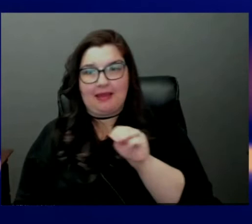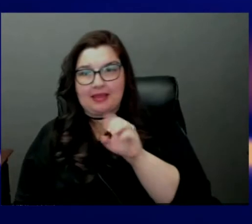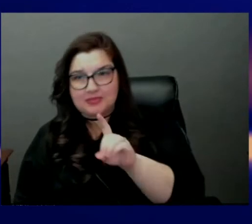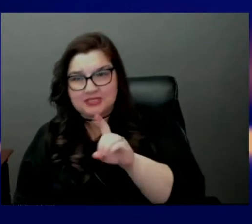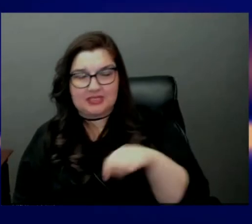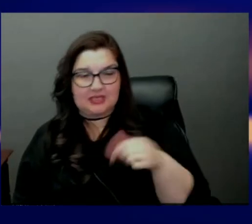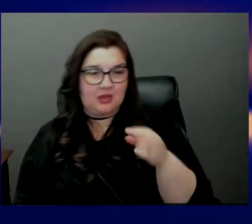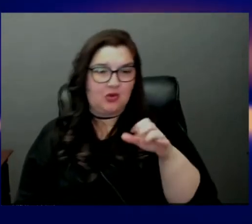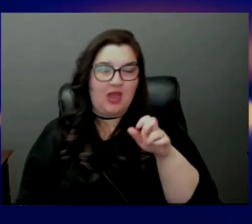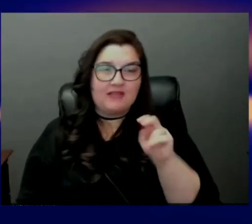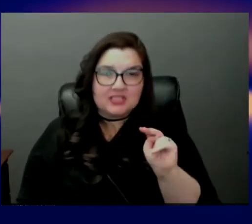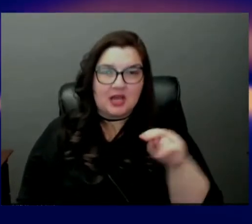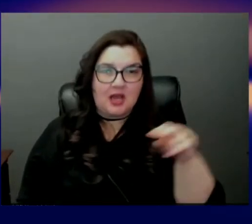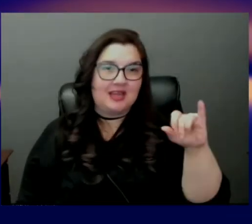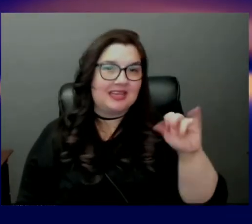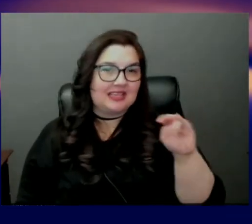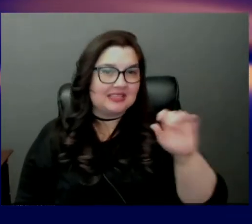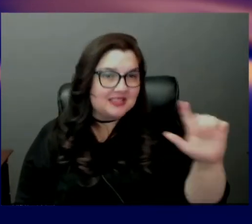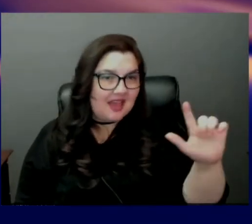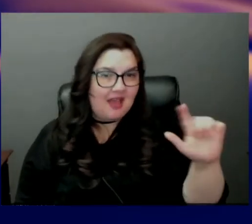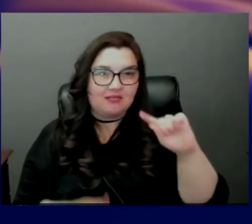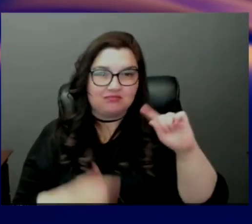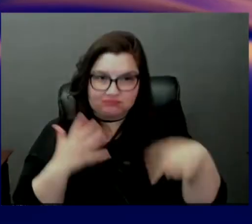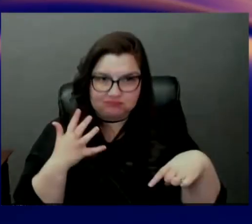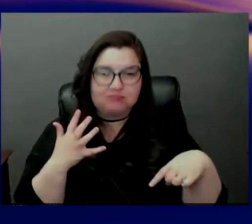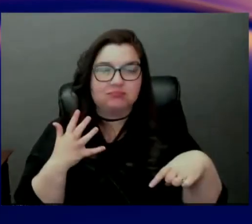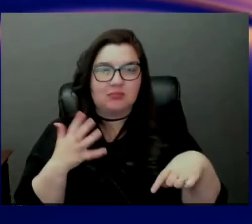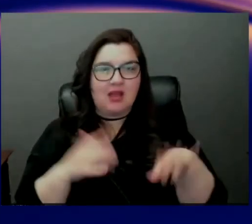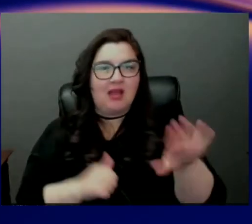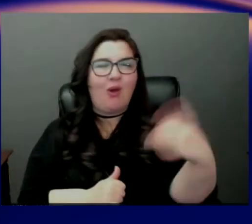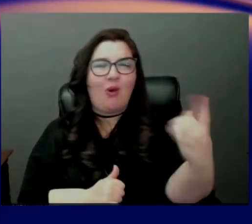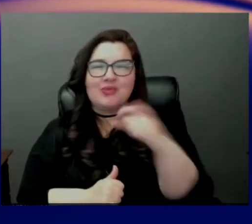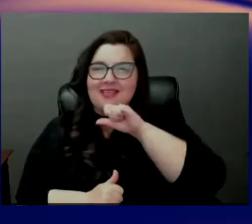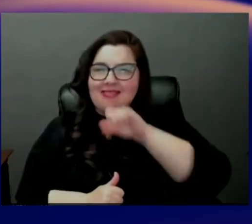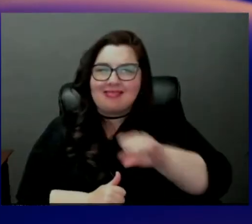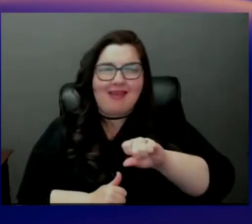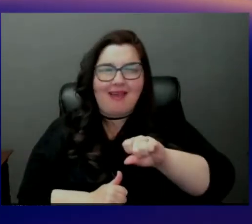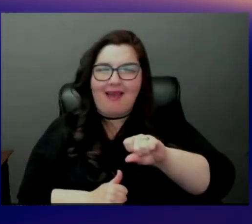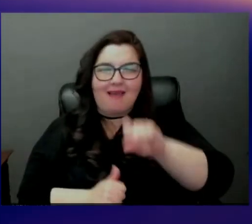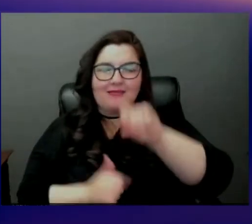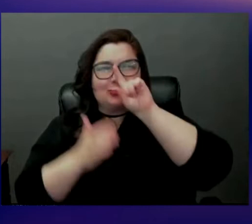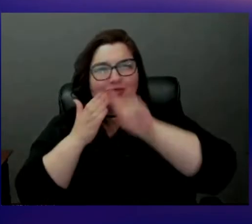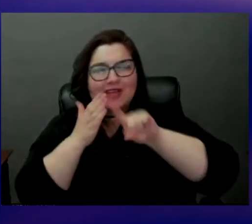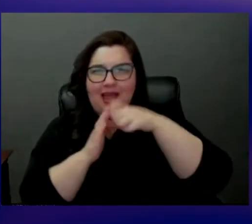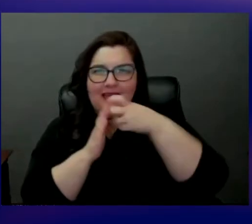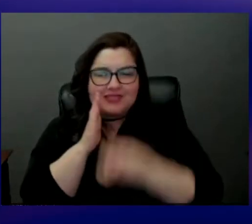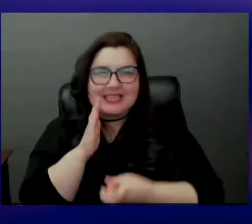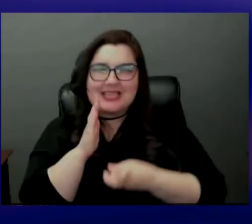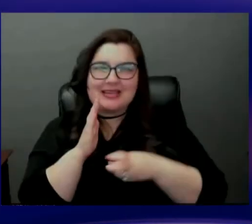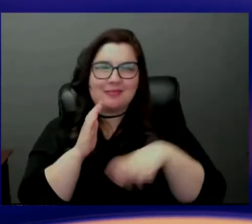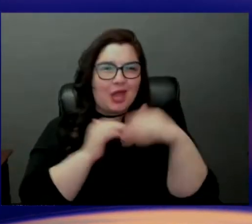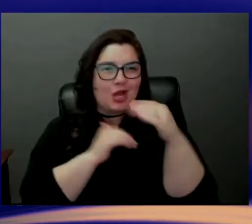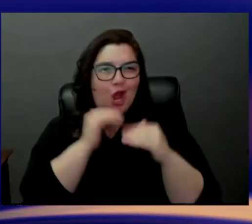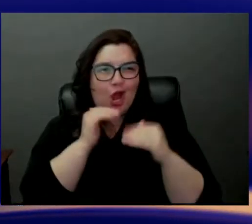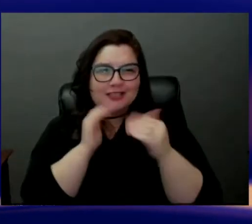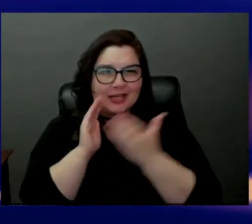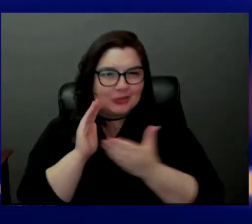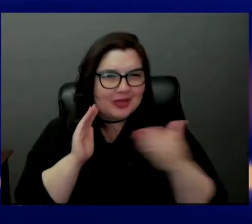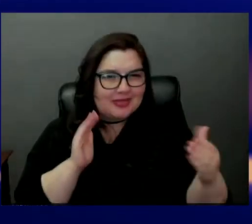I always love to dive deep on architectural things and deep inside CPUs. And the Porter authentication